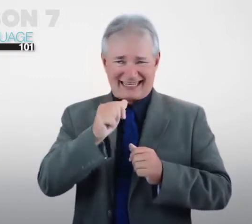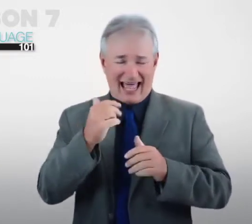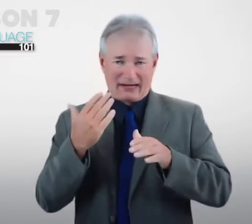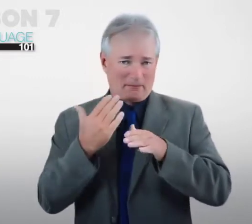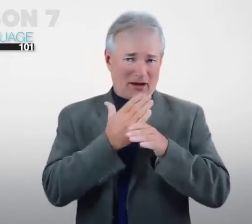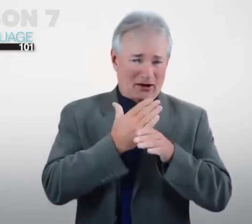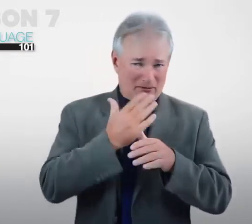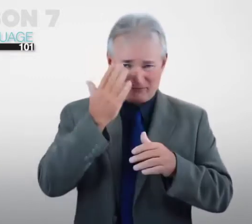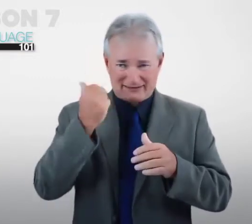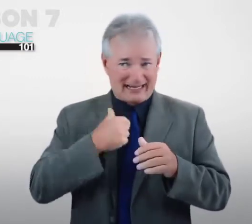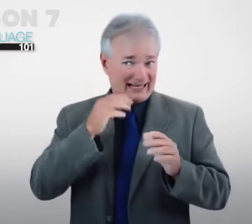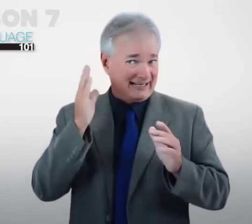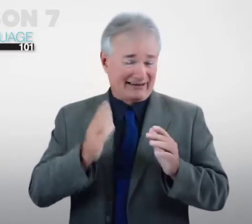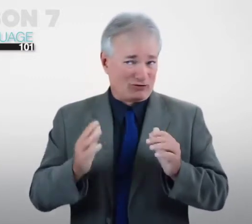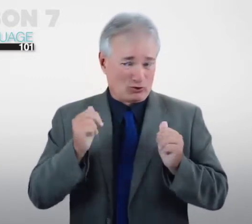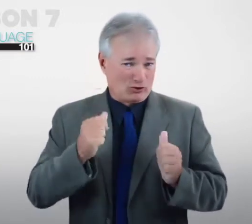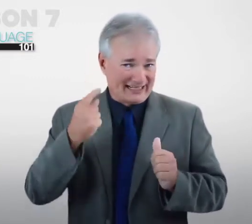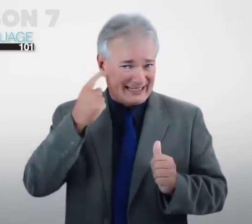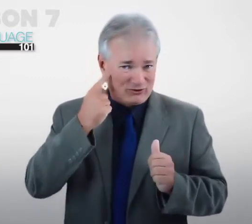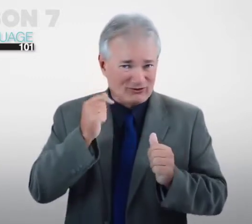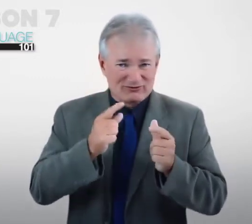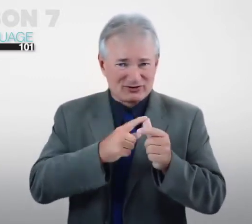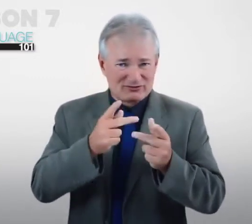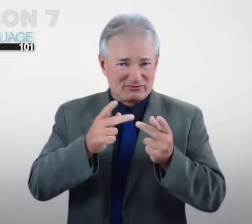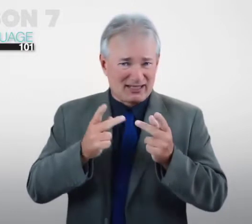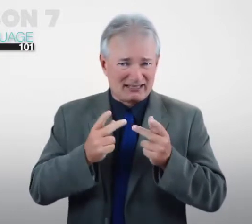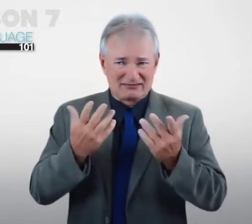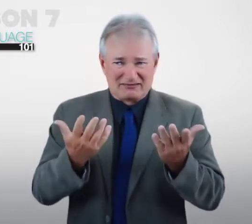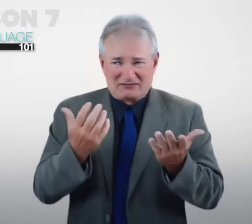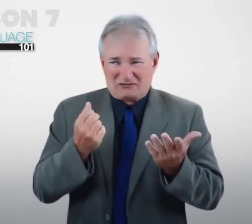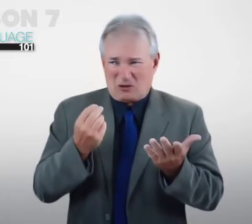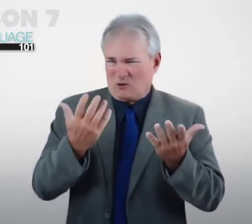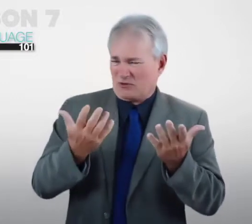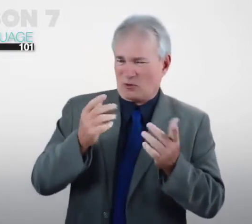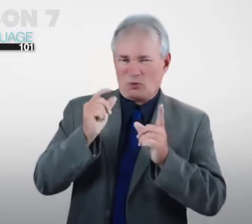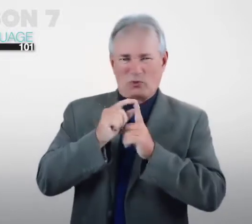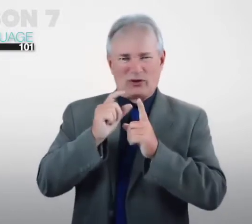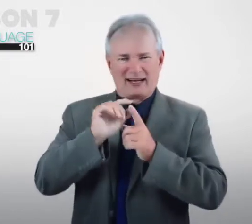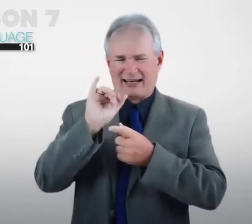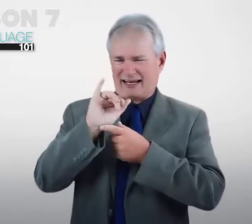And that's the same idea with the deaf person. I'm not impaired because I've never heard in the first place.